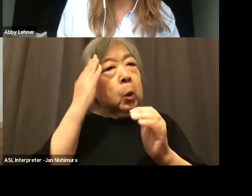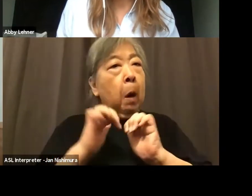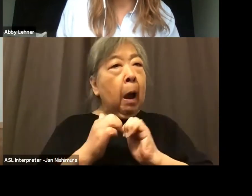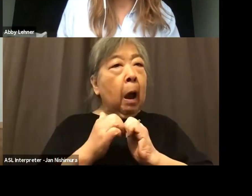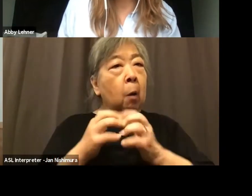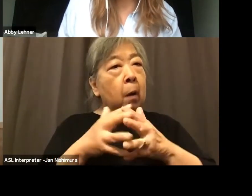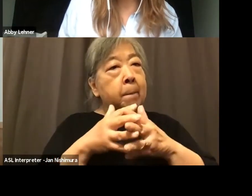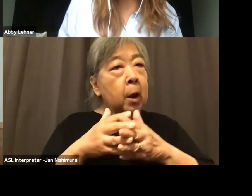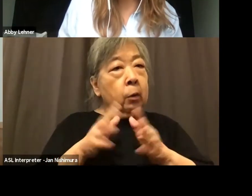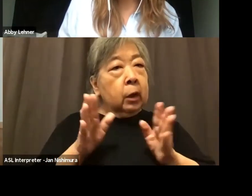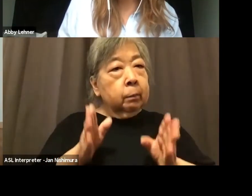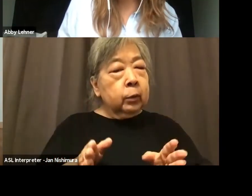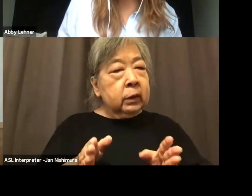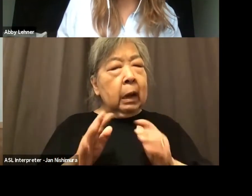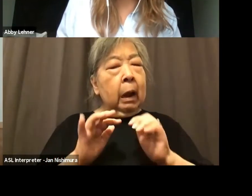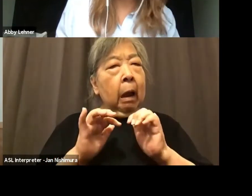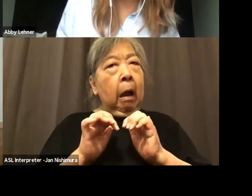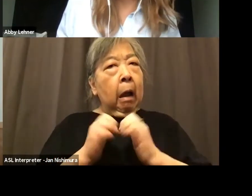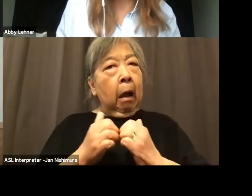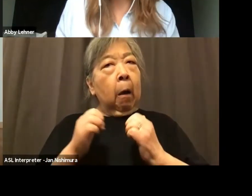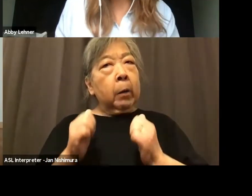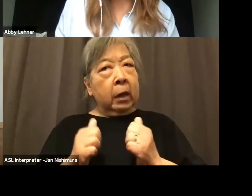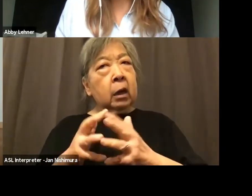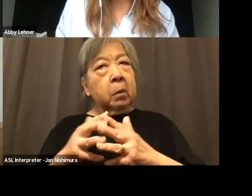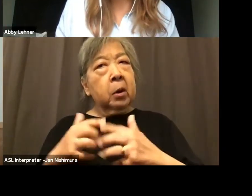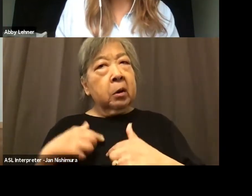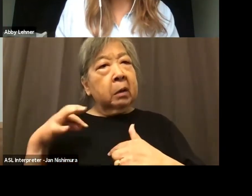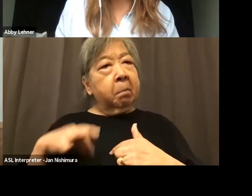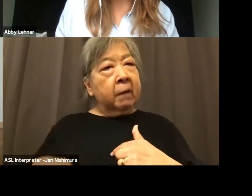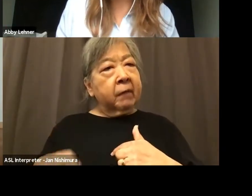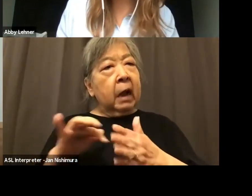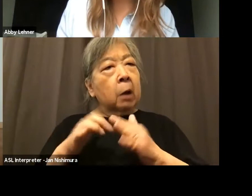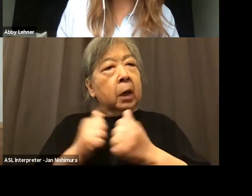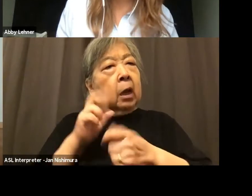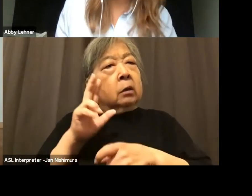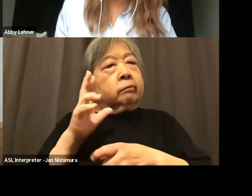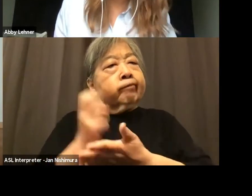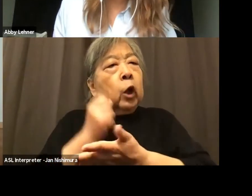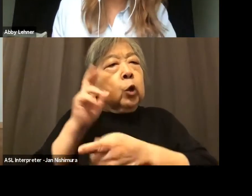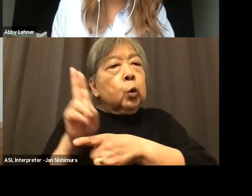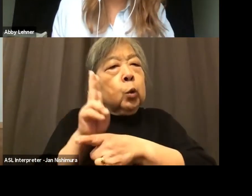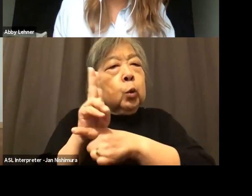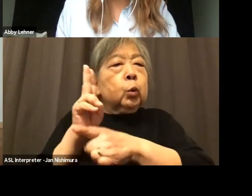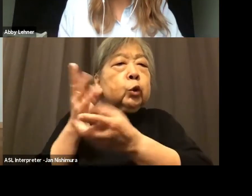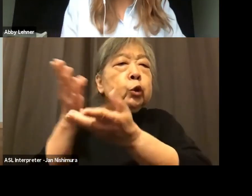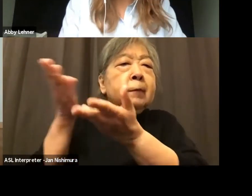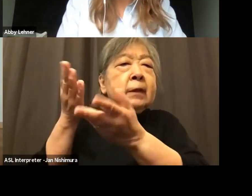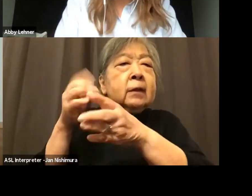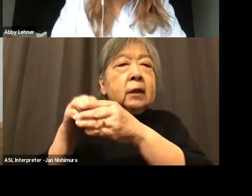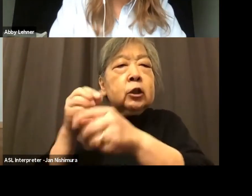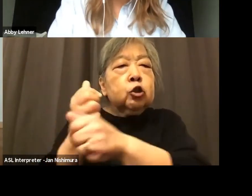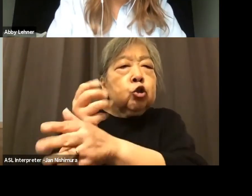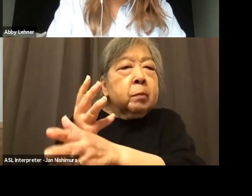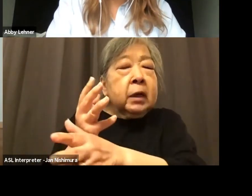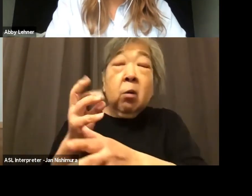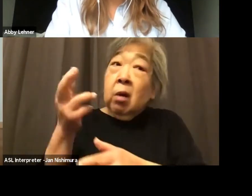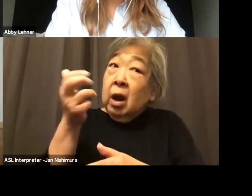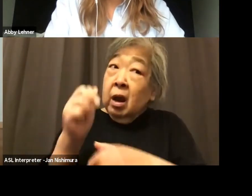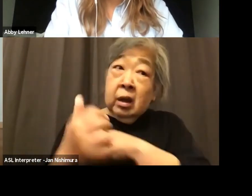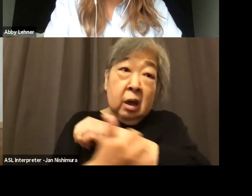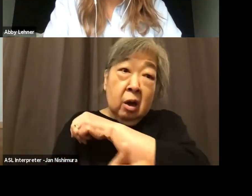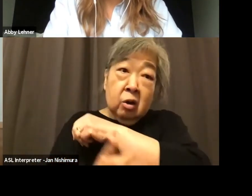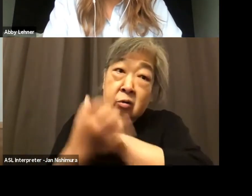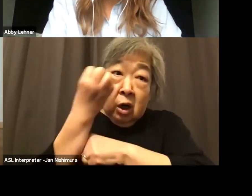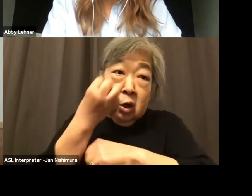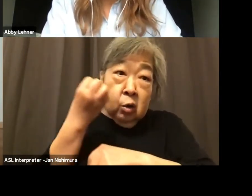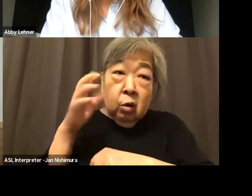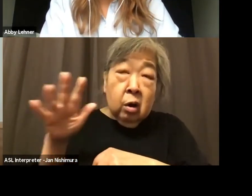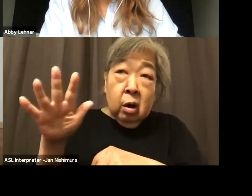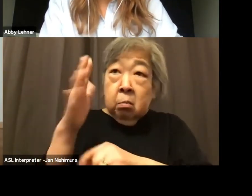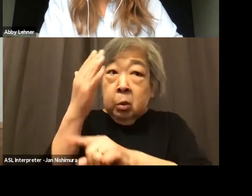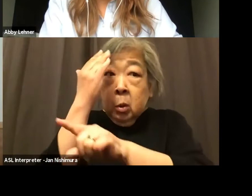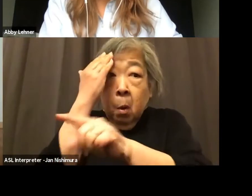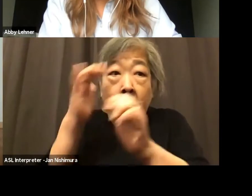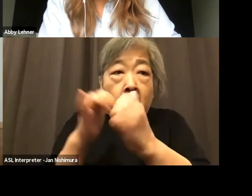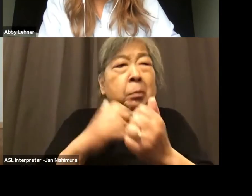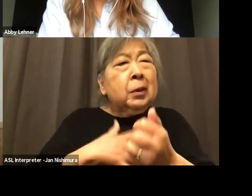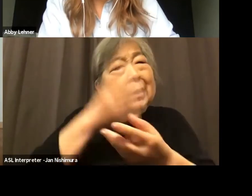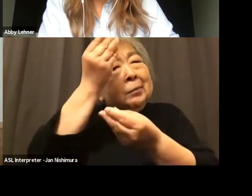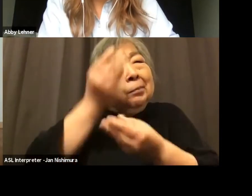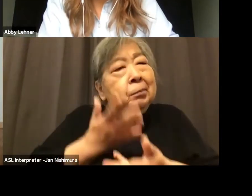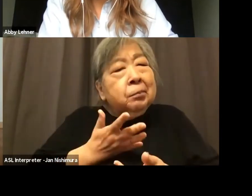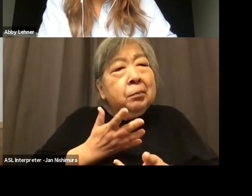can benefit from disability services in Germany, or even any country in Europe, that would be great because, it's tough.